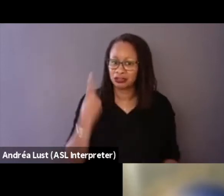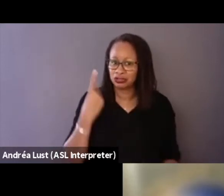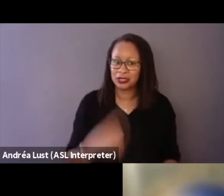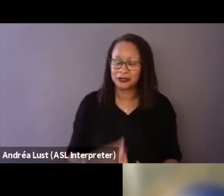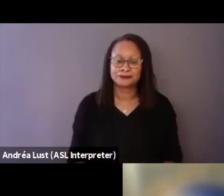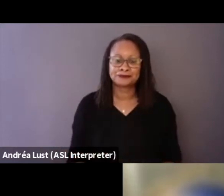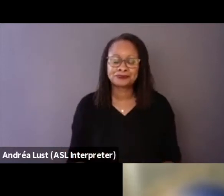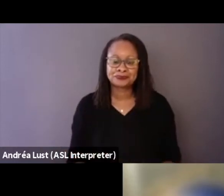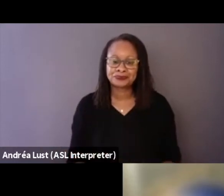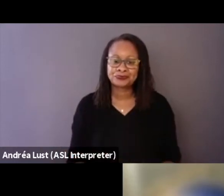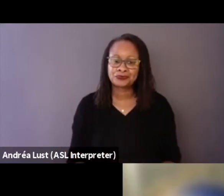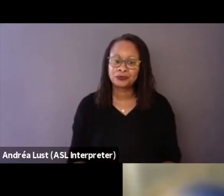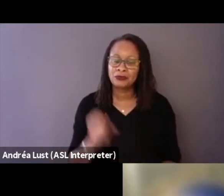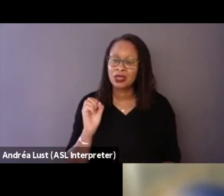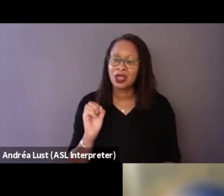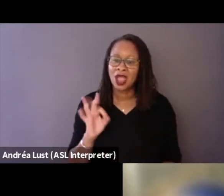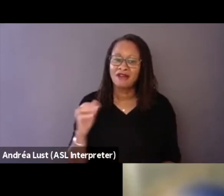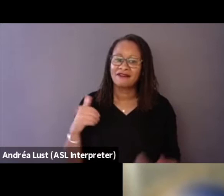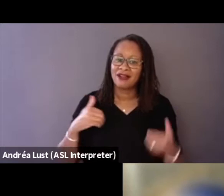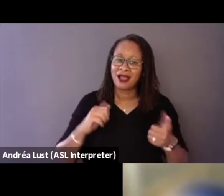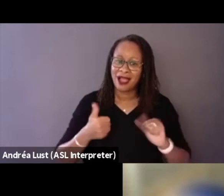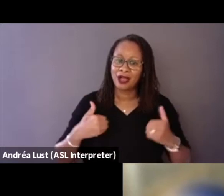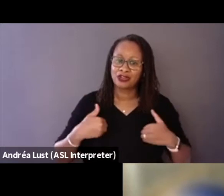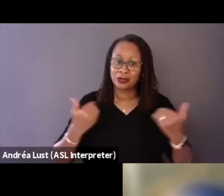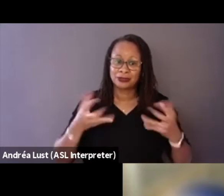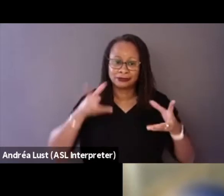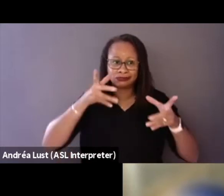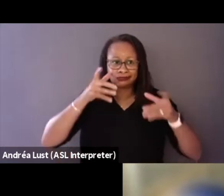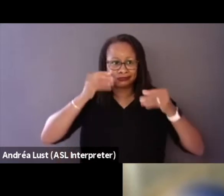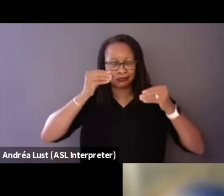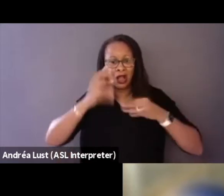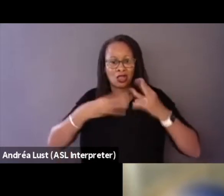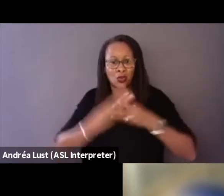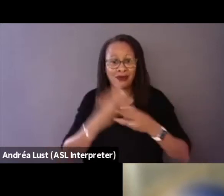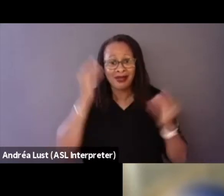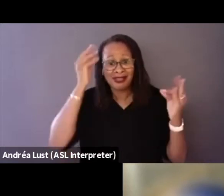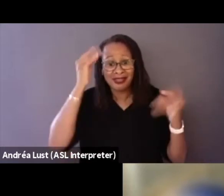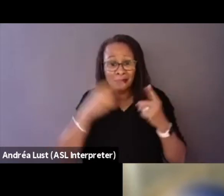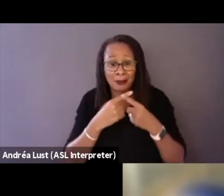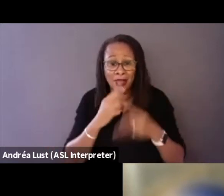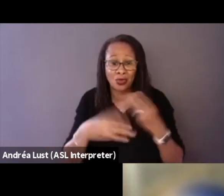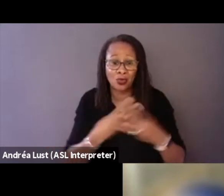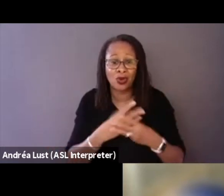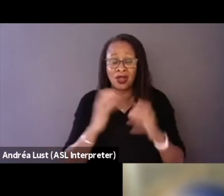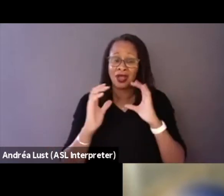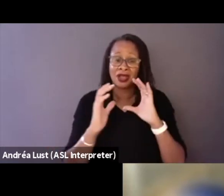of how young people were absorbing the world, thinking about the world, communicating with each other,